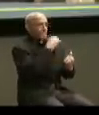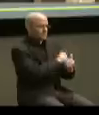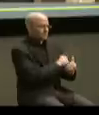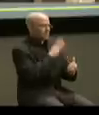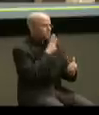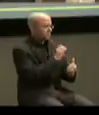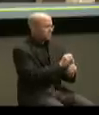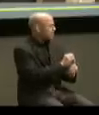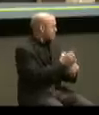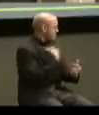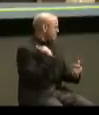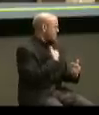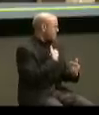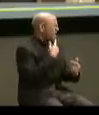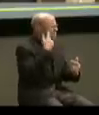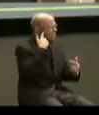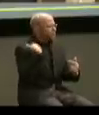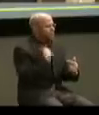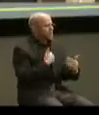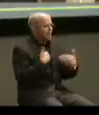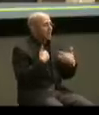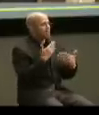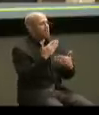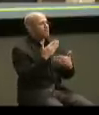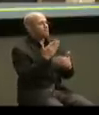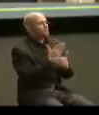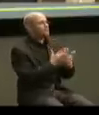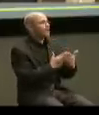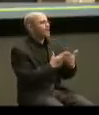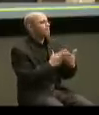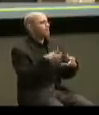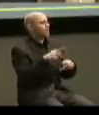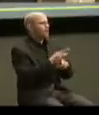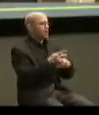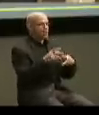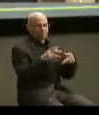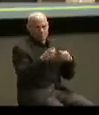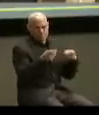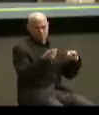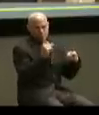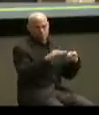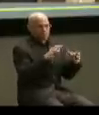AS WE HAVE A BETTER HANDLE ON THOSE NUMBERS, ON THE ACTUAL